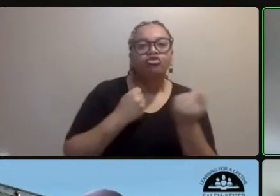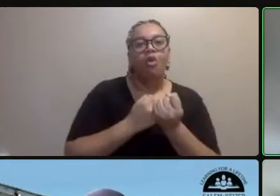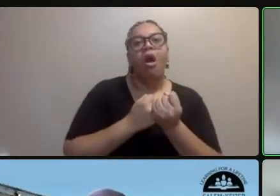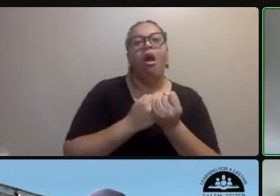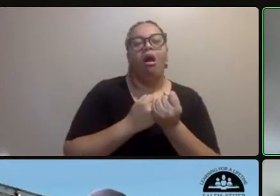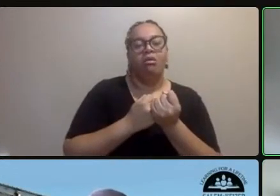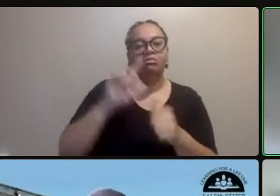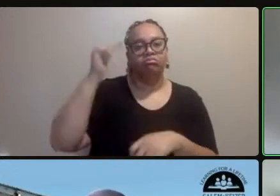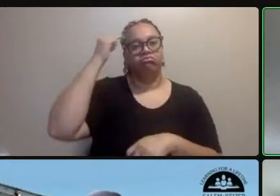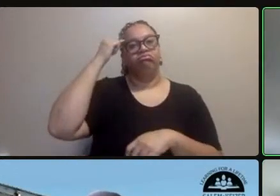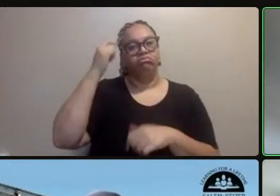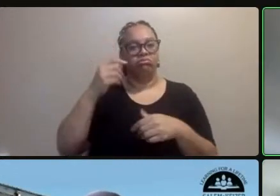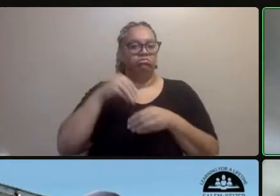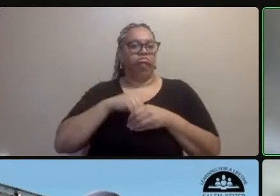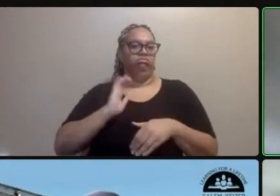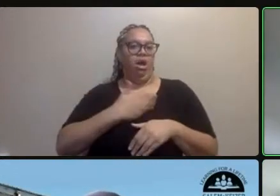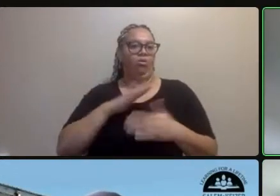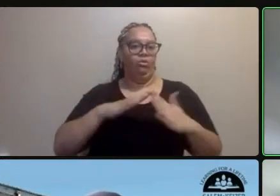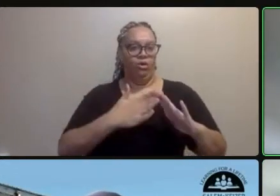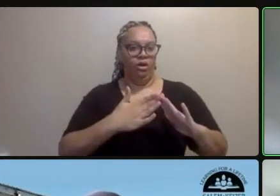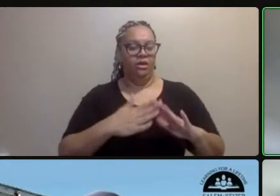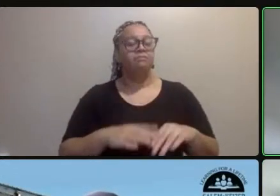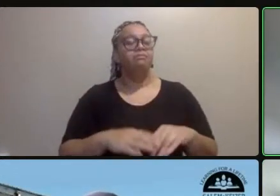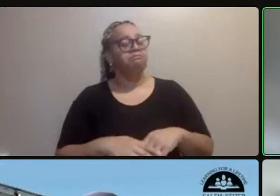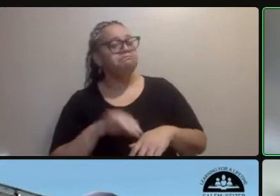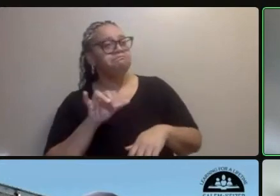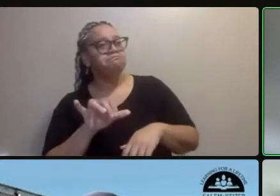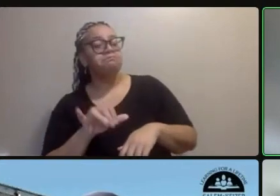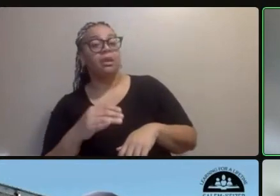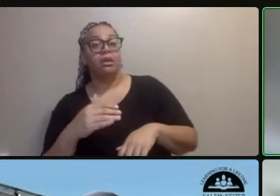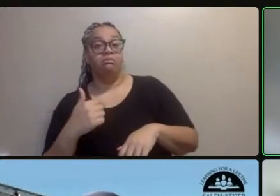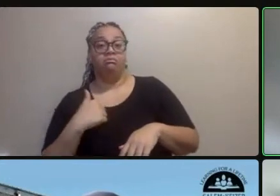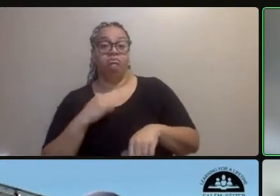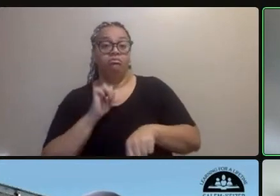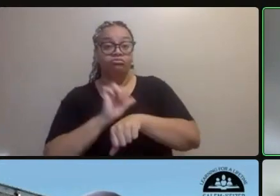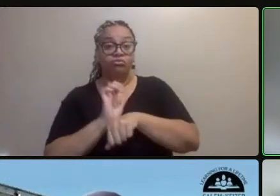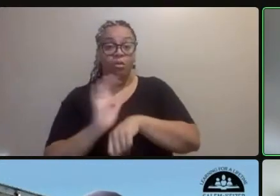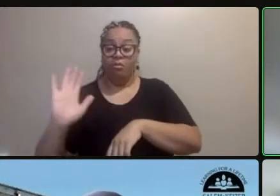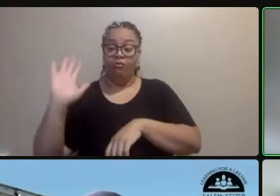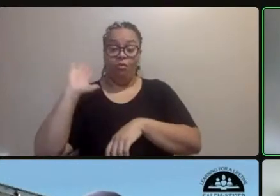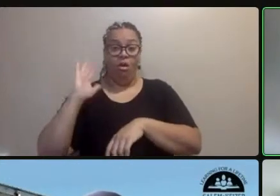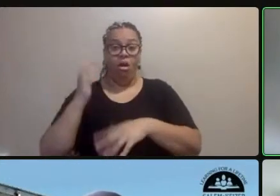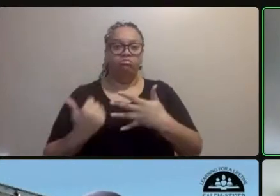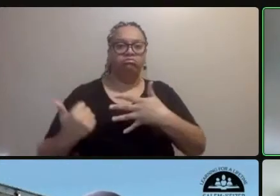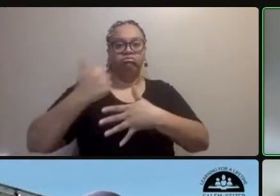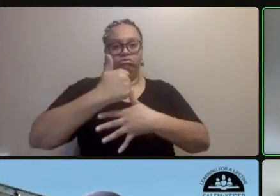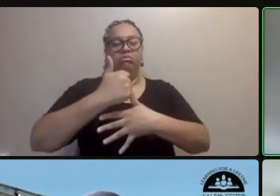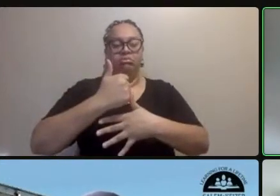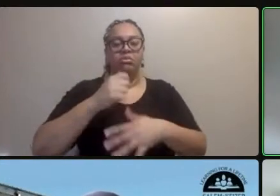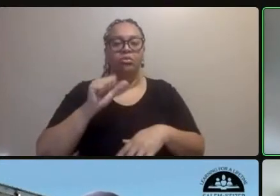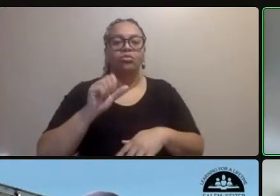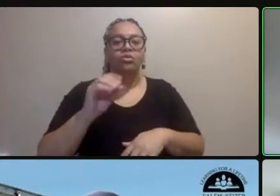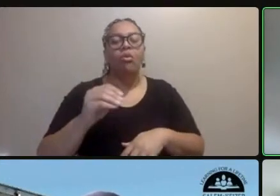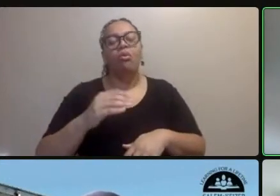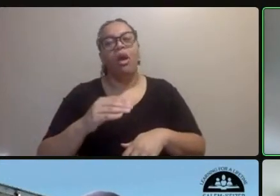EXPERIENCE. SO WE ARE ABLE TO PROVIDE STRONG GOVERNANCE.